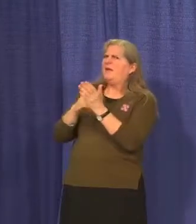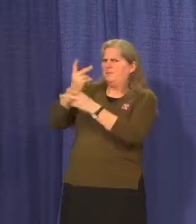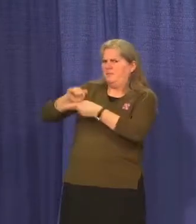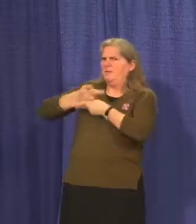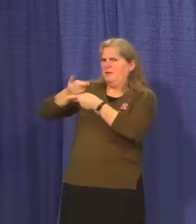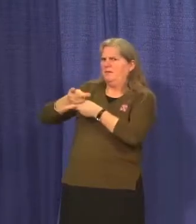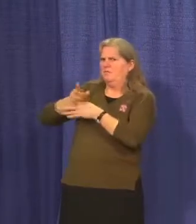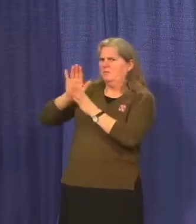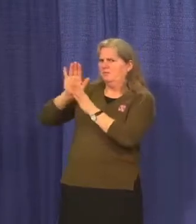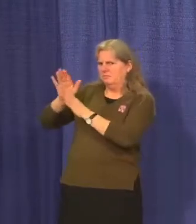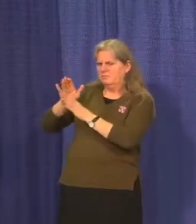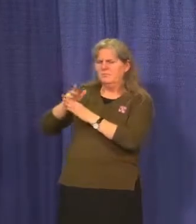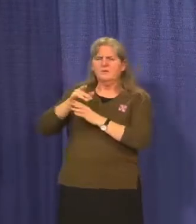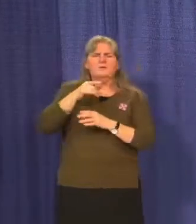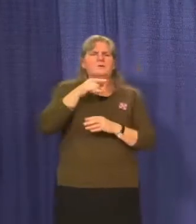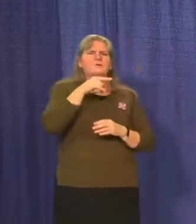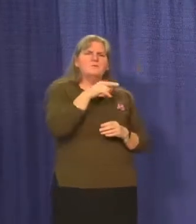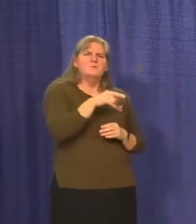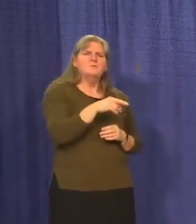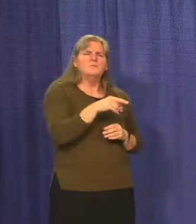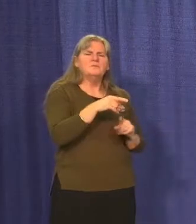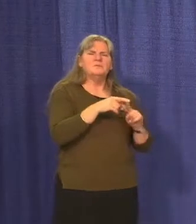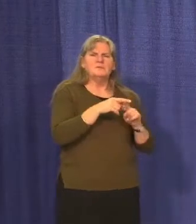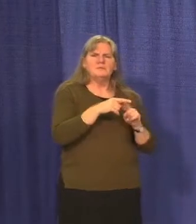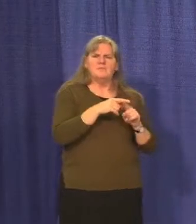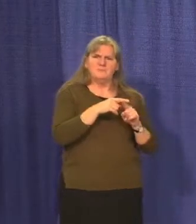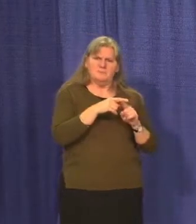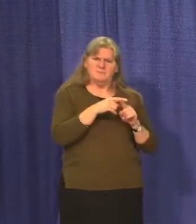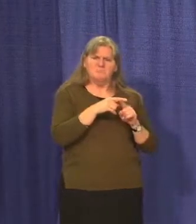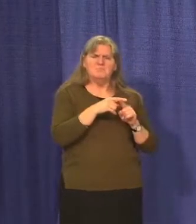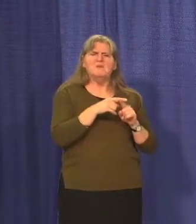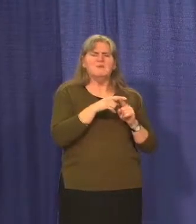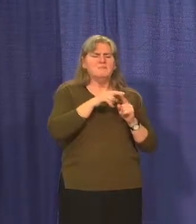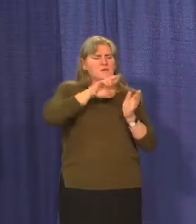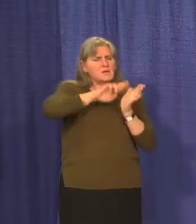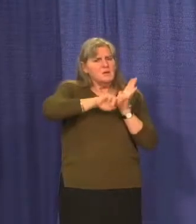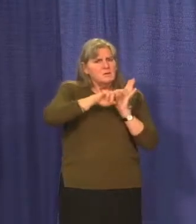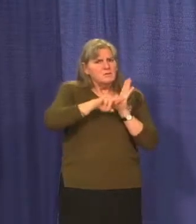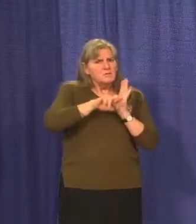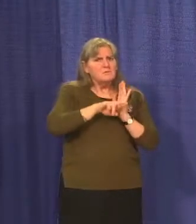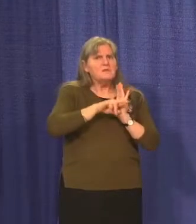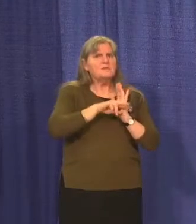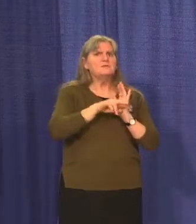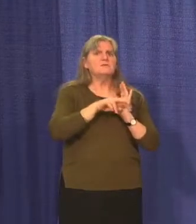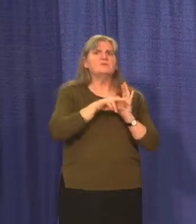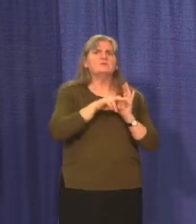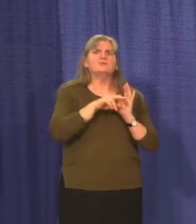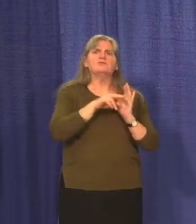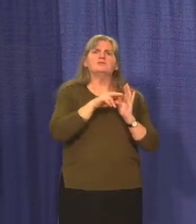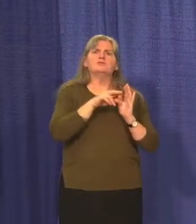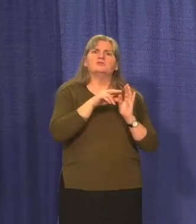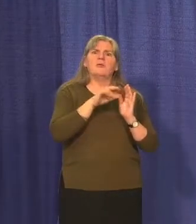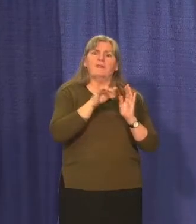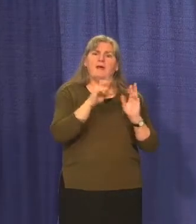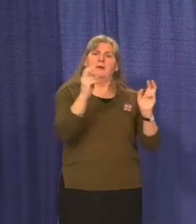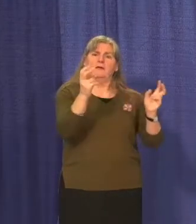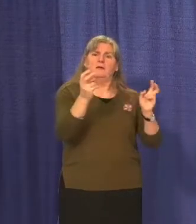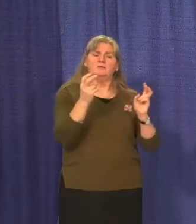did to prepare some notes in some background information for healthcare providers really tries to put this all into